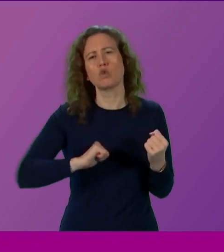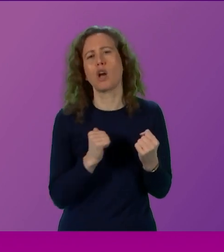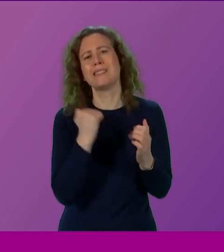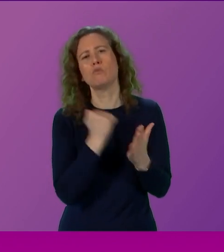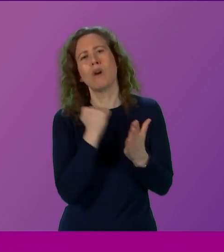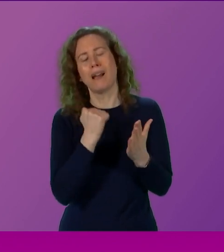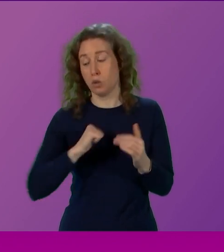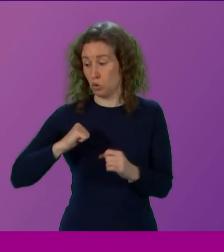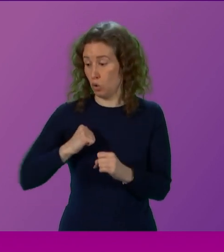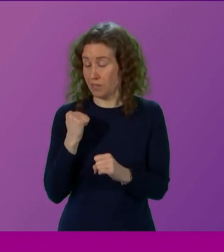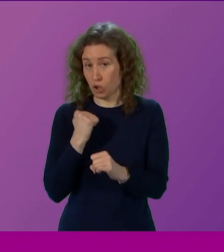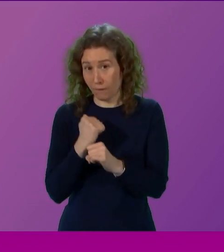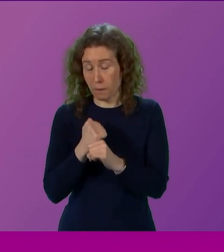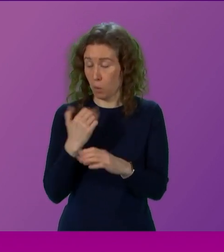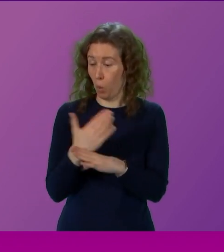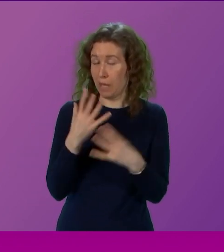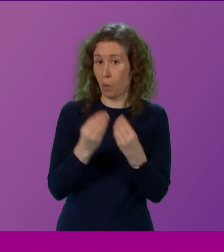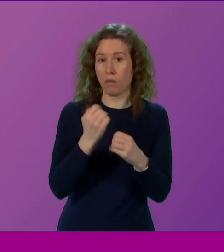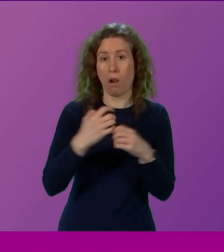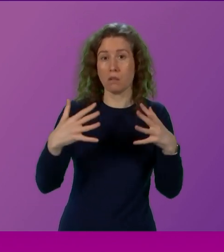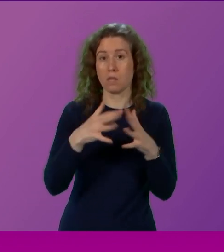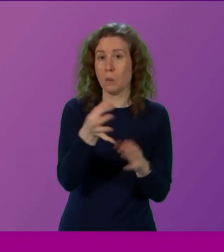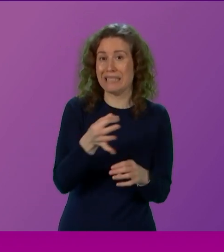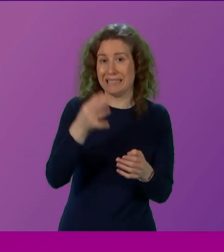Working with Glasgow City Council, the Scottish Government will do everything that we possibly